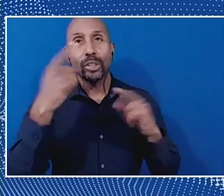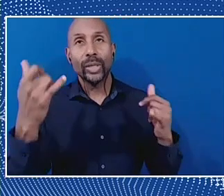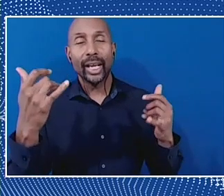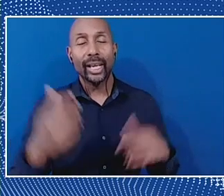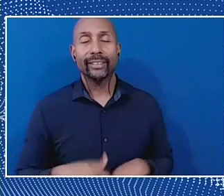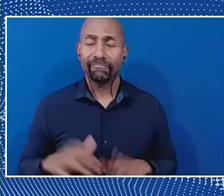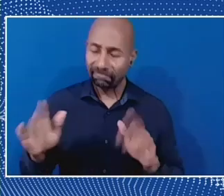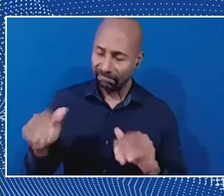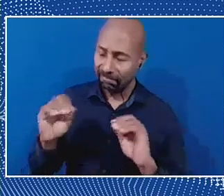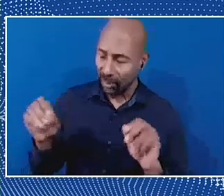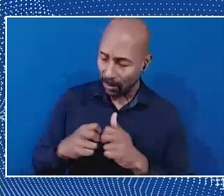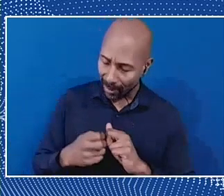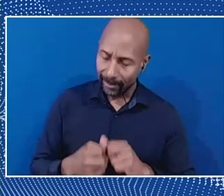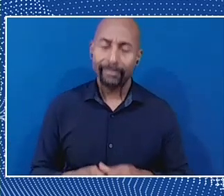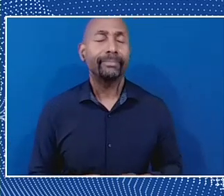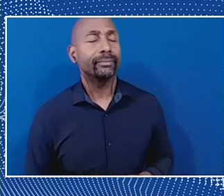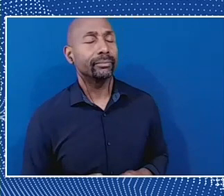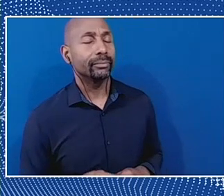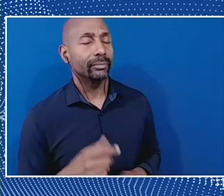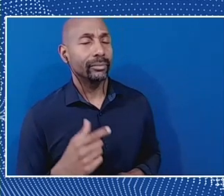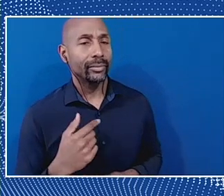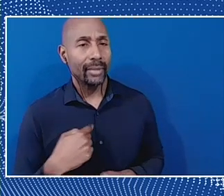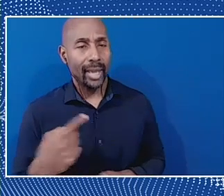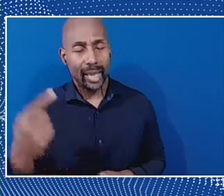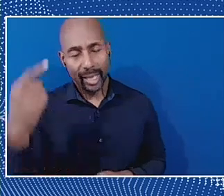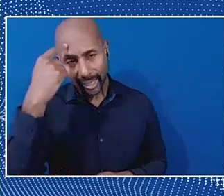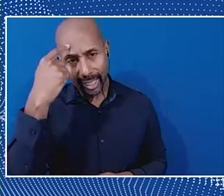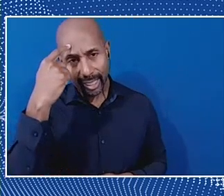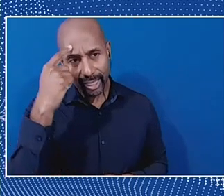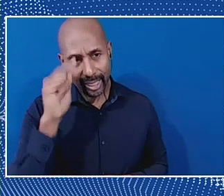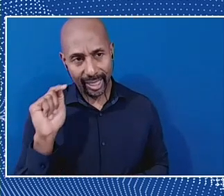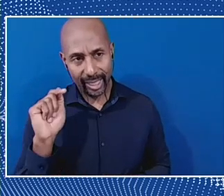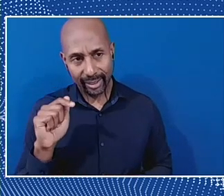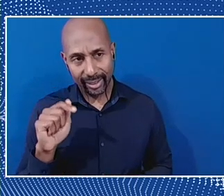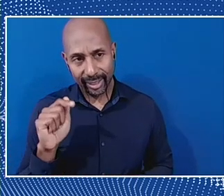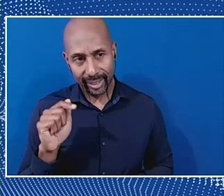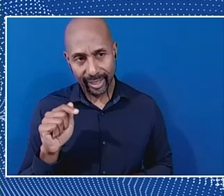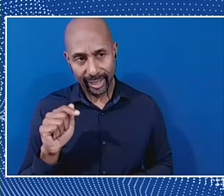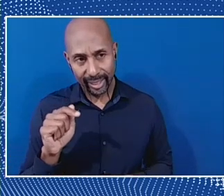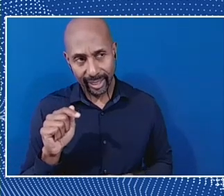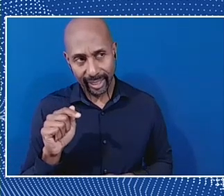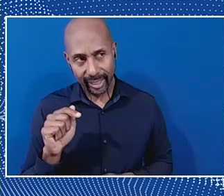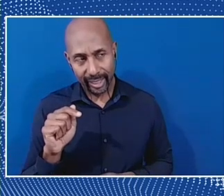So I think that this is a little bit- this is not explicit in the regulatory text but